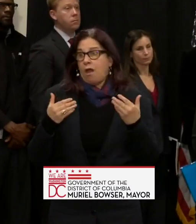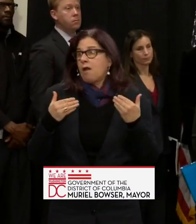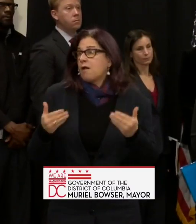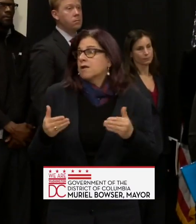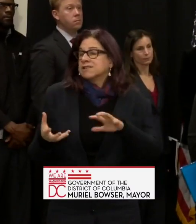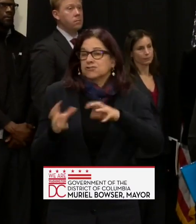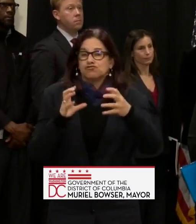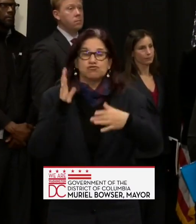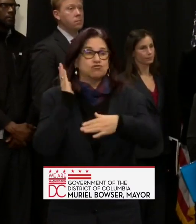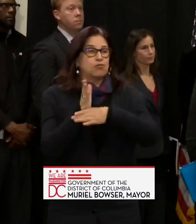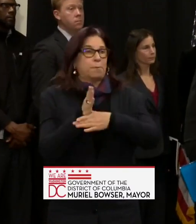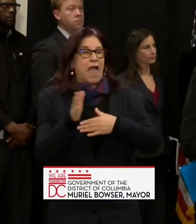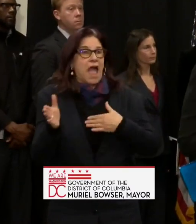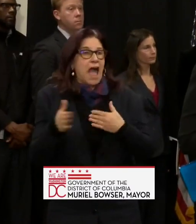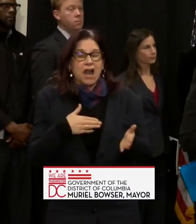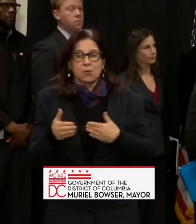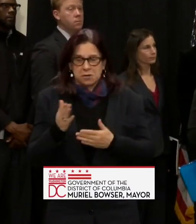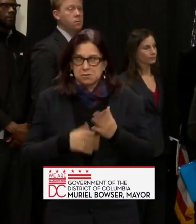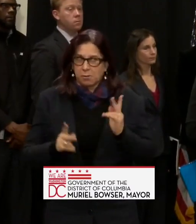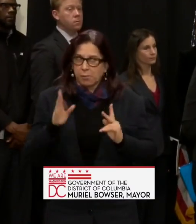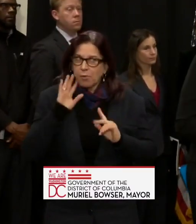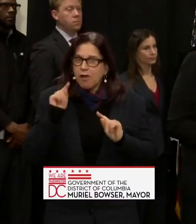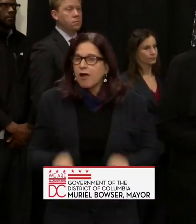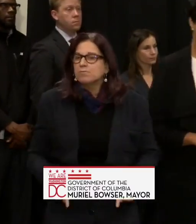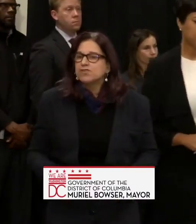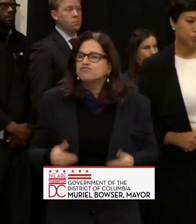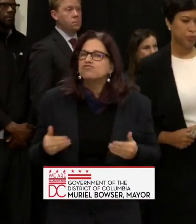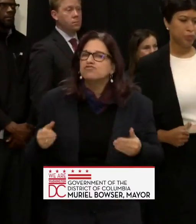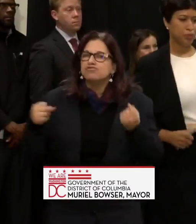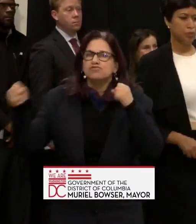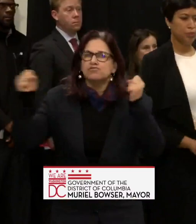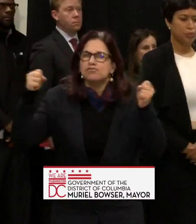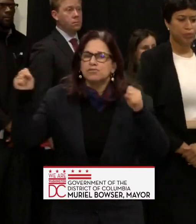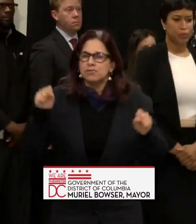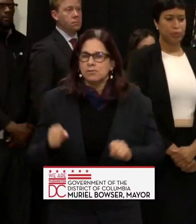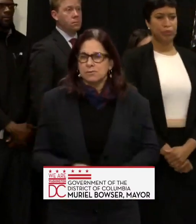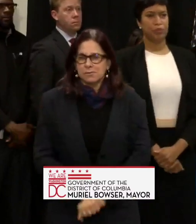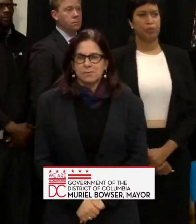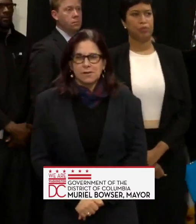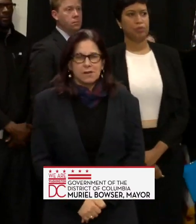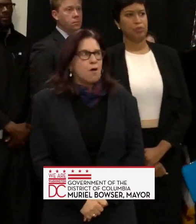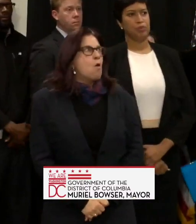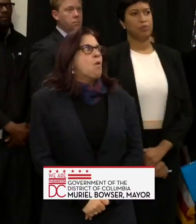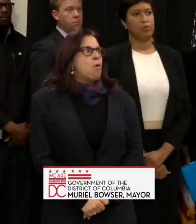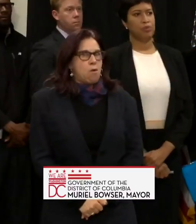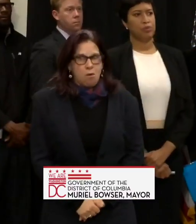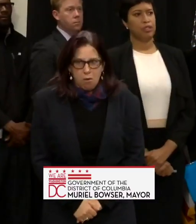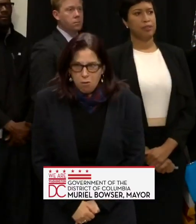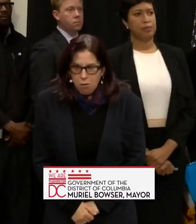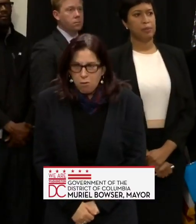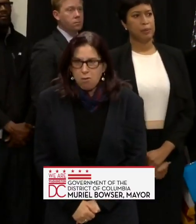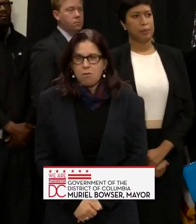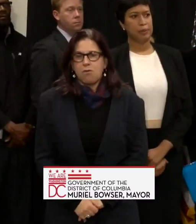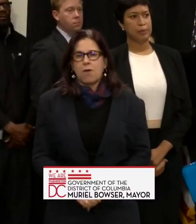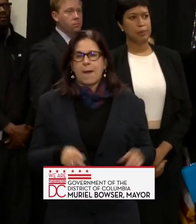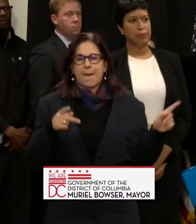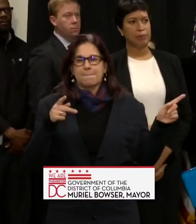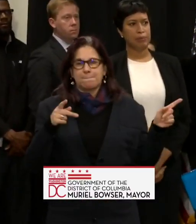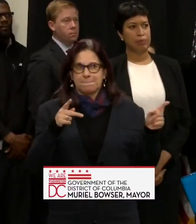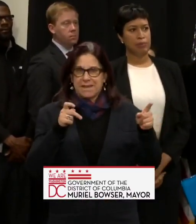LET ME TURN TO CHIEF NEWSHAM. >> PETER, AS YOU KNOW, WE'VE HAD MULTIPLE DEMONSTRATIONS HERE IN THE CITY.